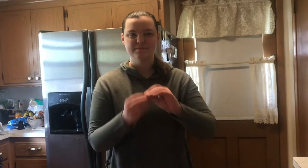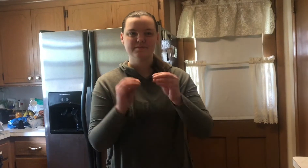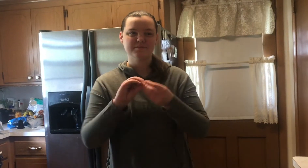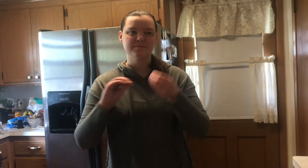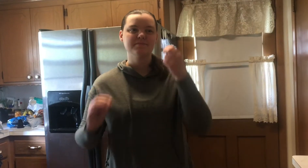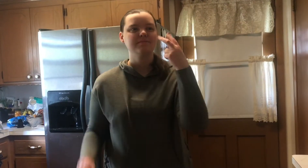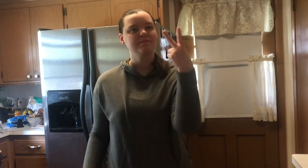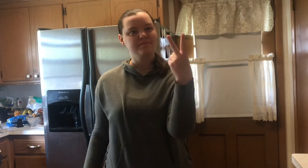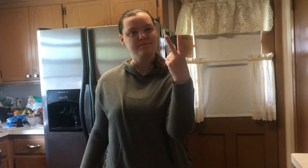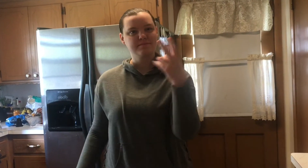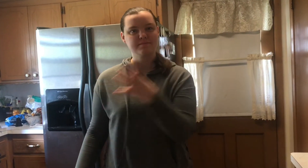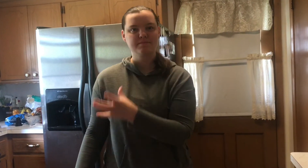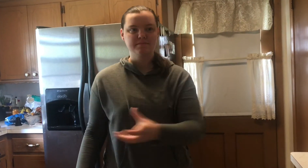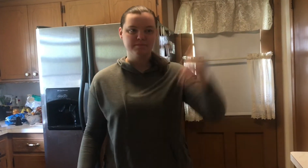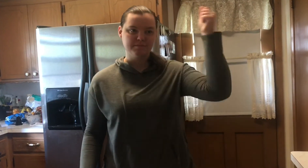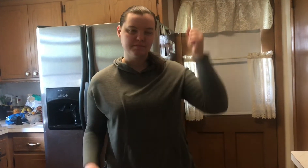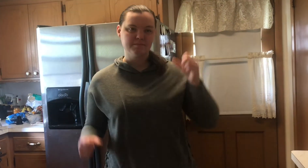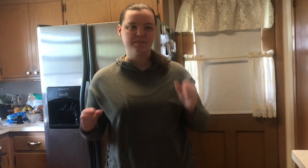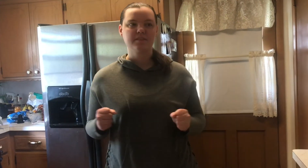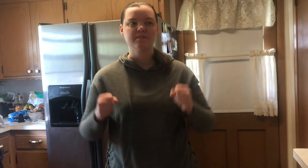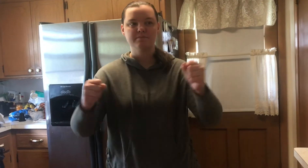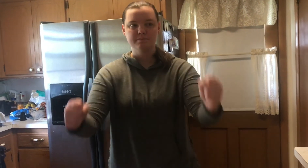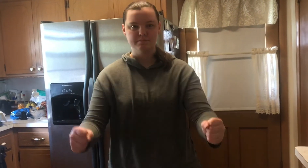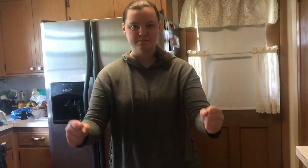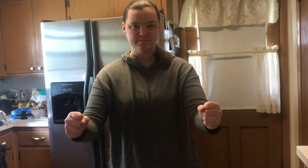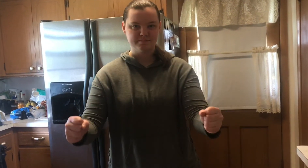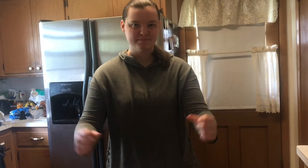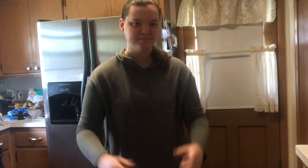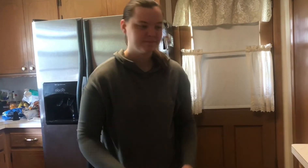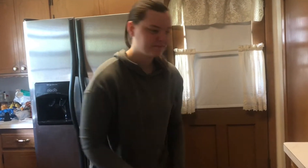Step 2: Grab a pan.